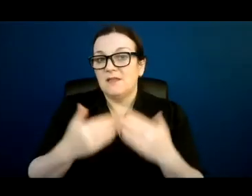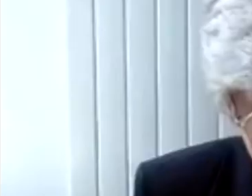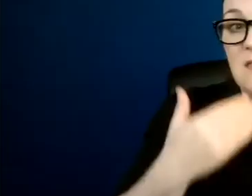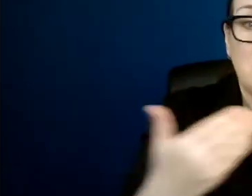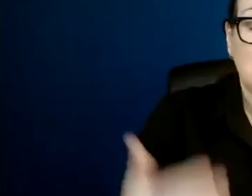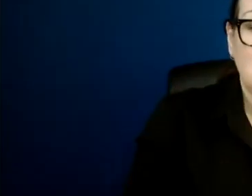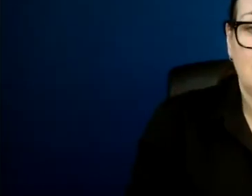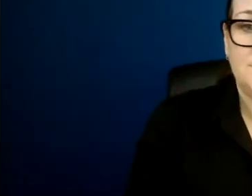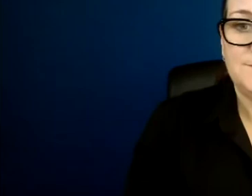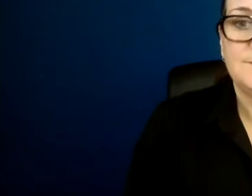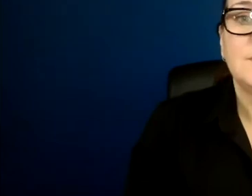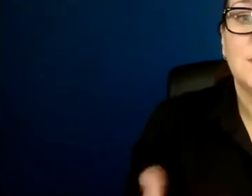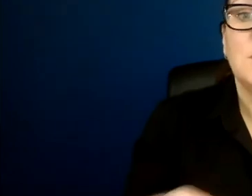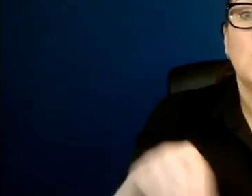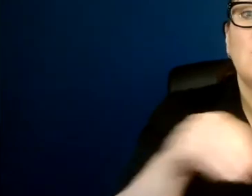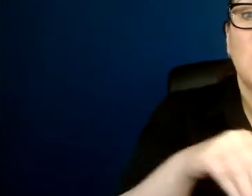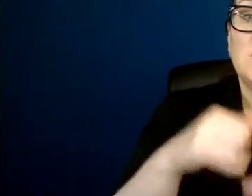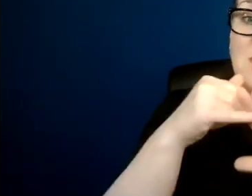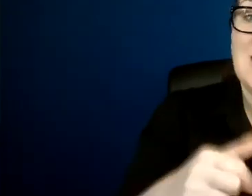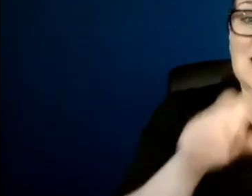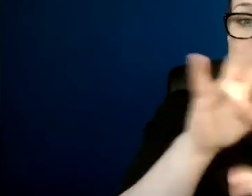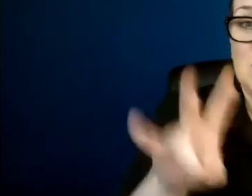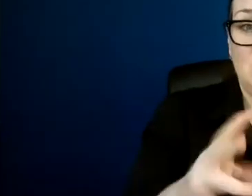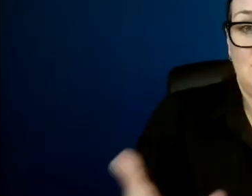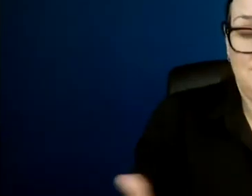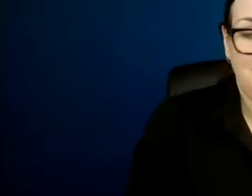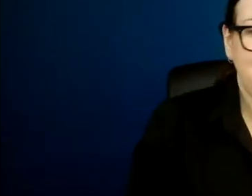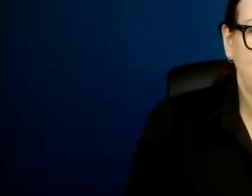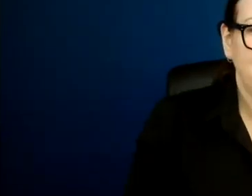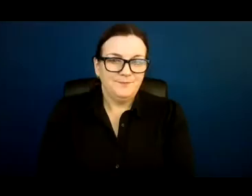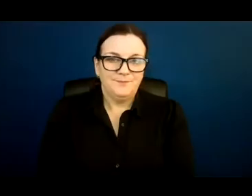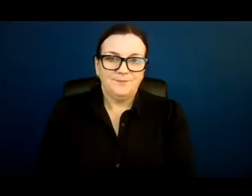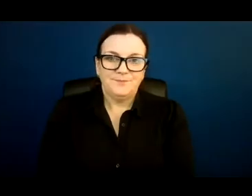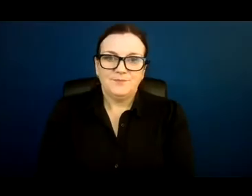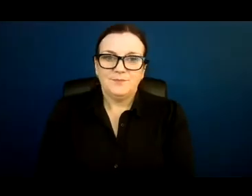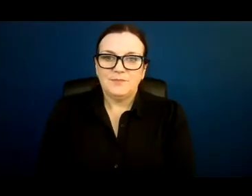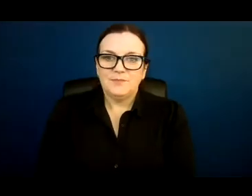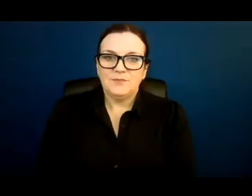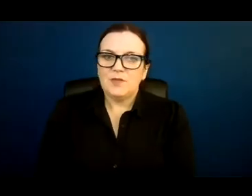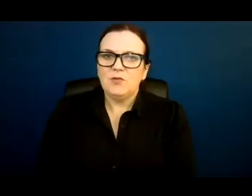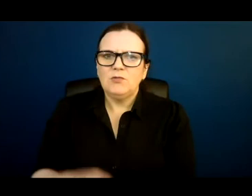now on to the last question and really this is it would be very interesting